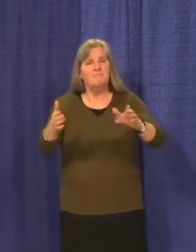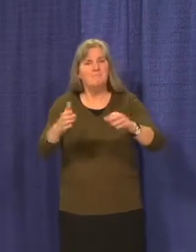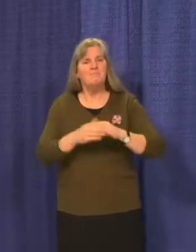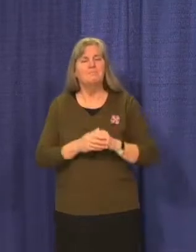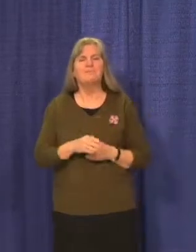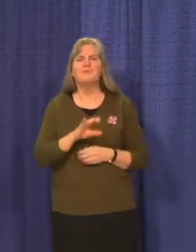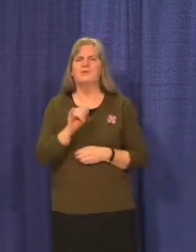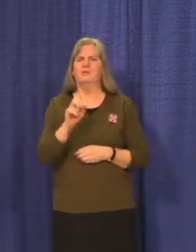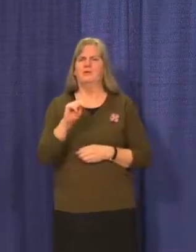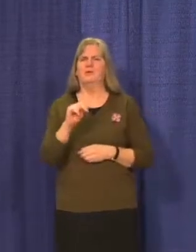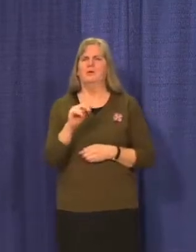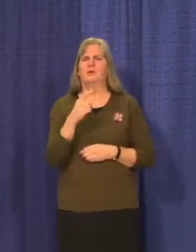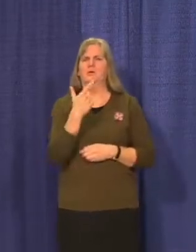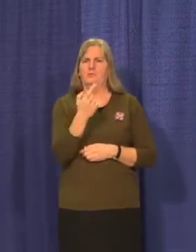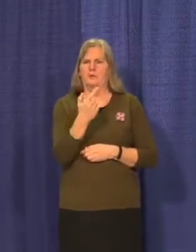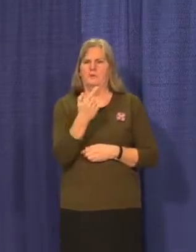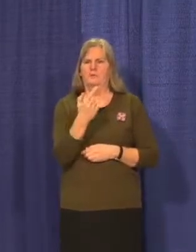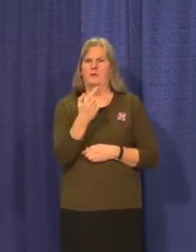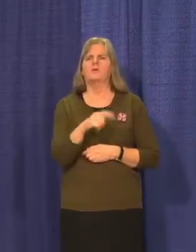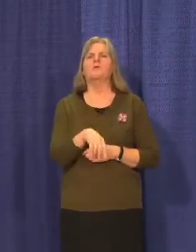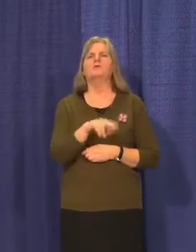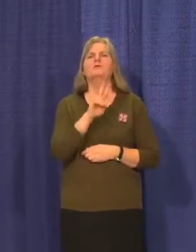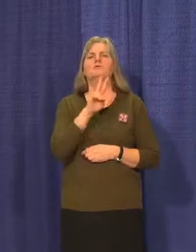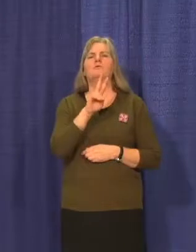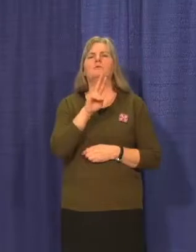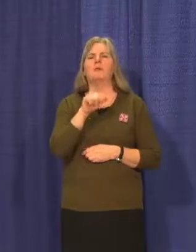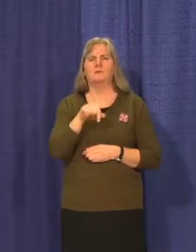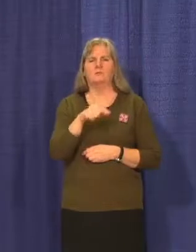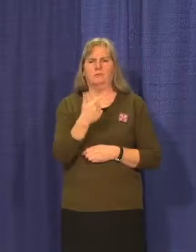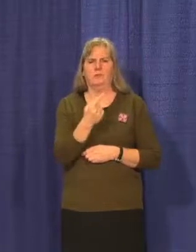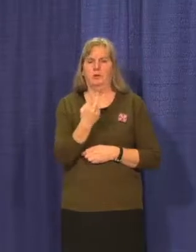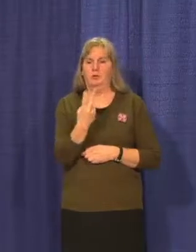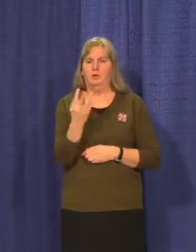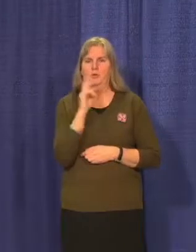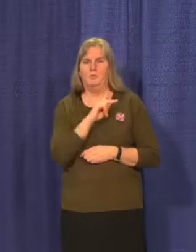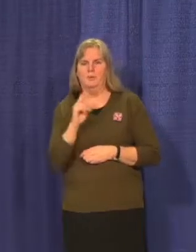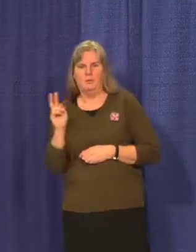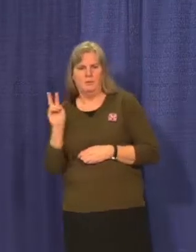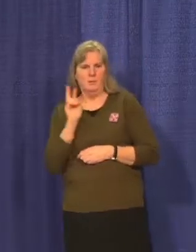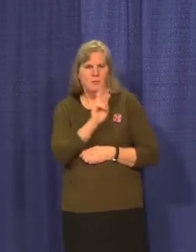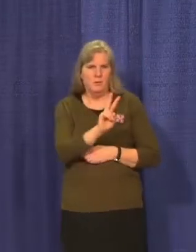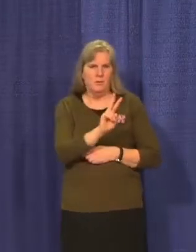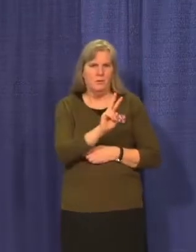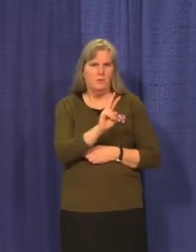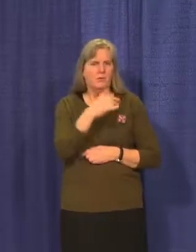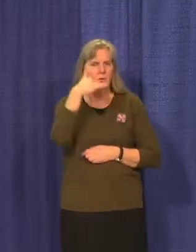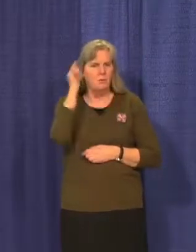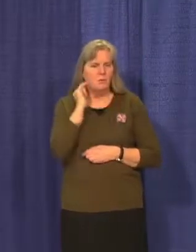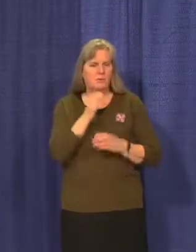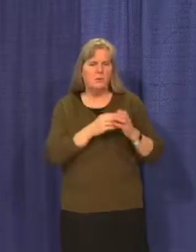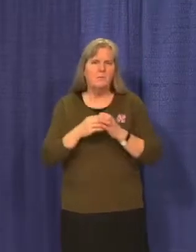On January 21st, 2021, two individuals presented at Yukon's